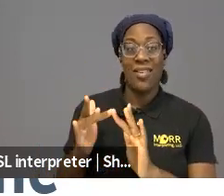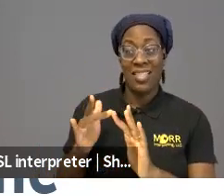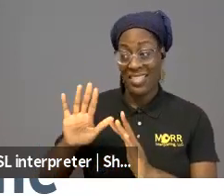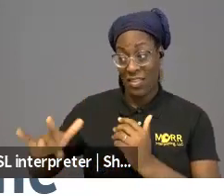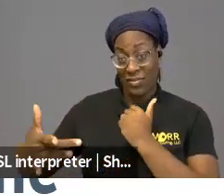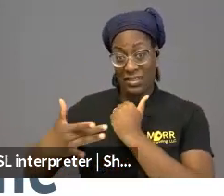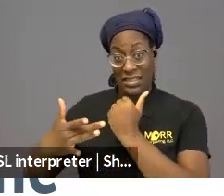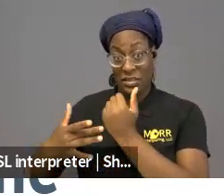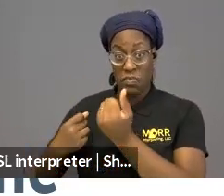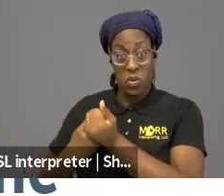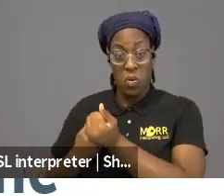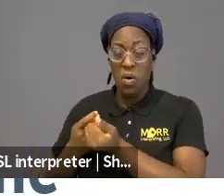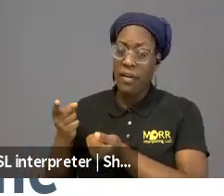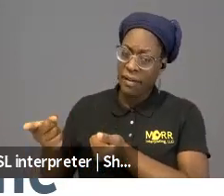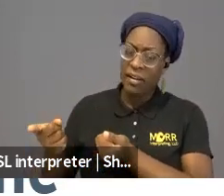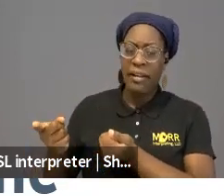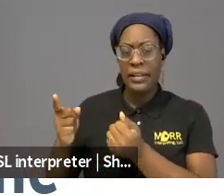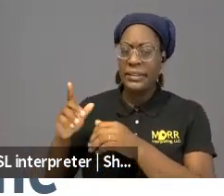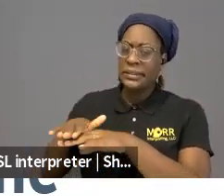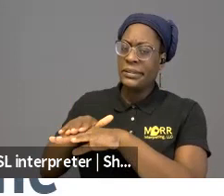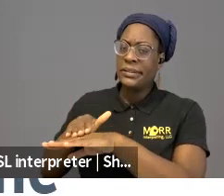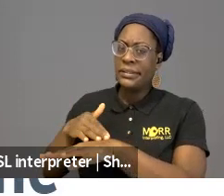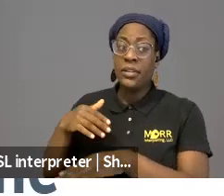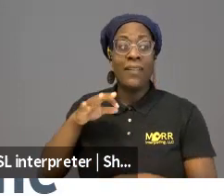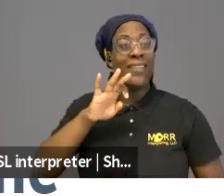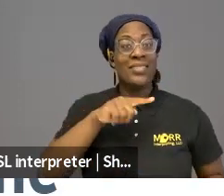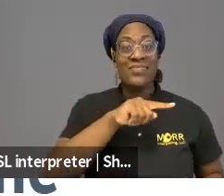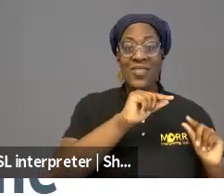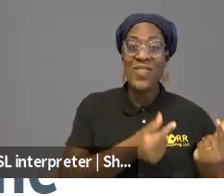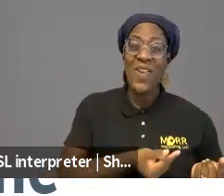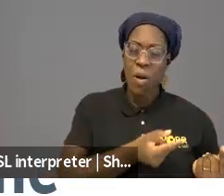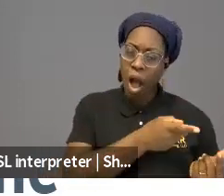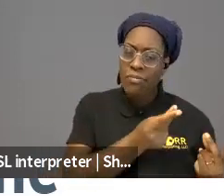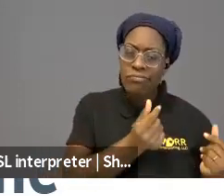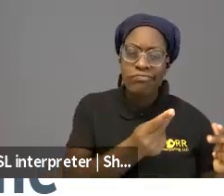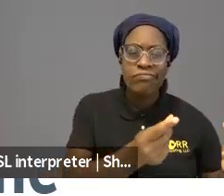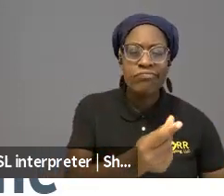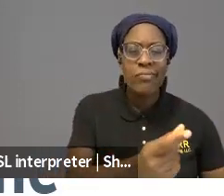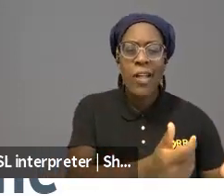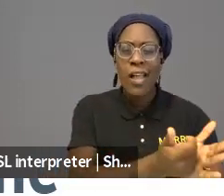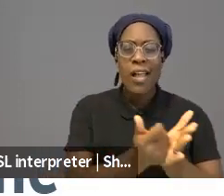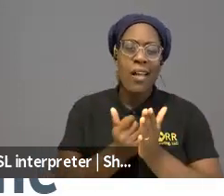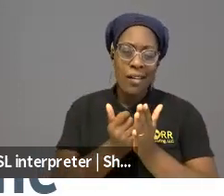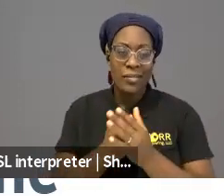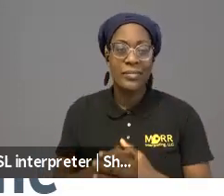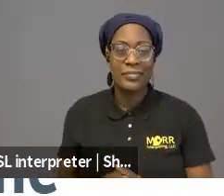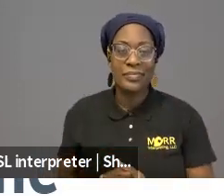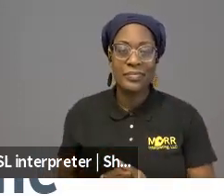While informal, I realize that I often depended on professional writing center organizations,